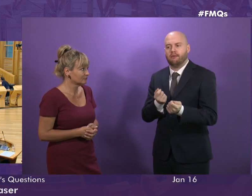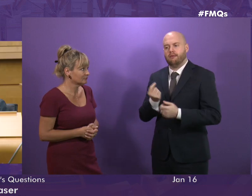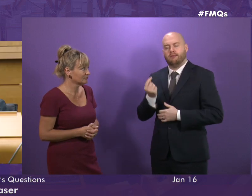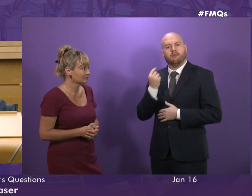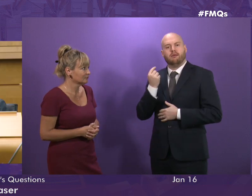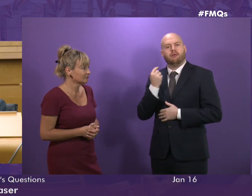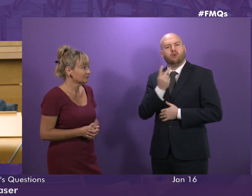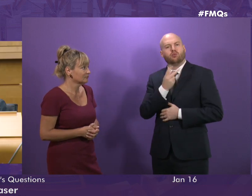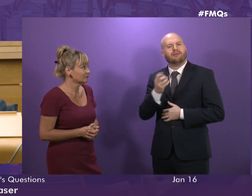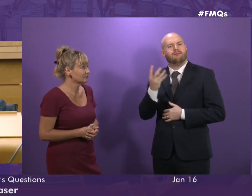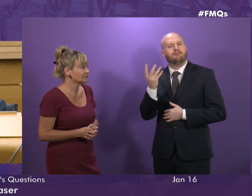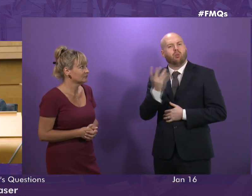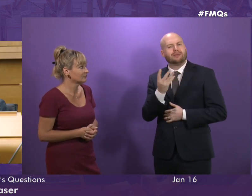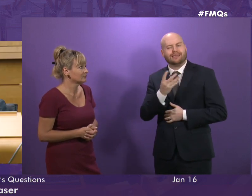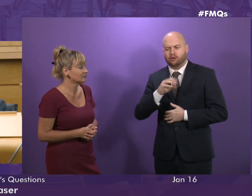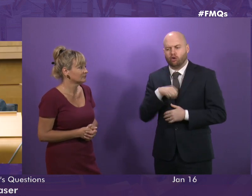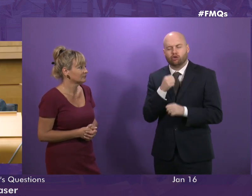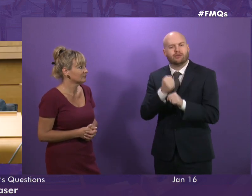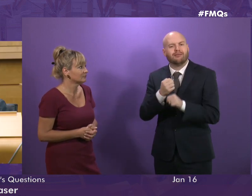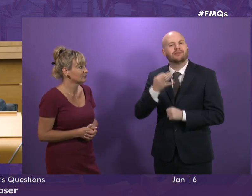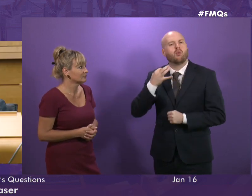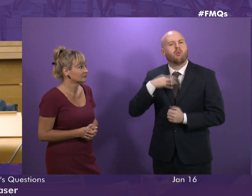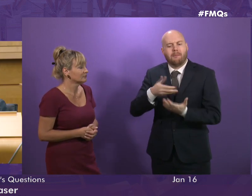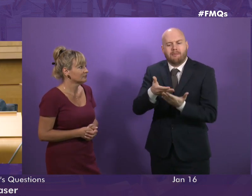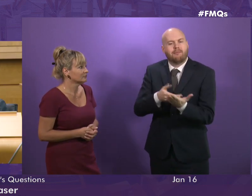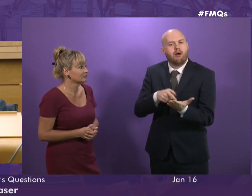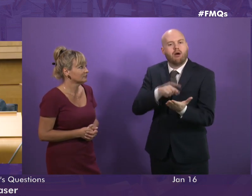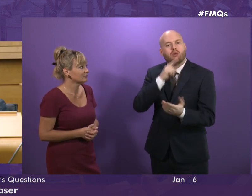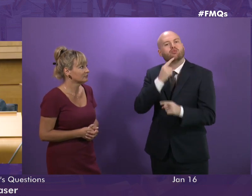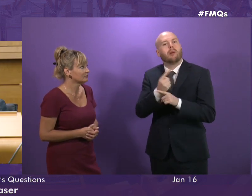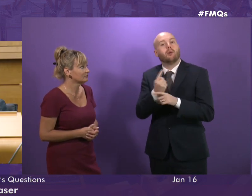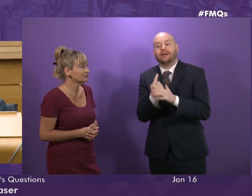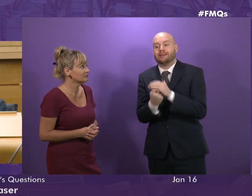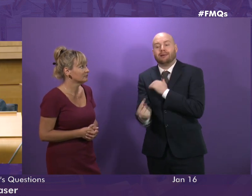The Scottish Government’s 2014 white paper on independence described the annual “Government Expenditure and Revenue Scotland” report as